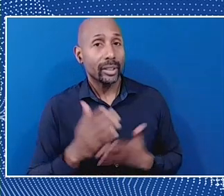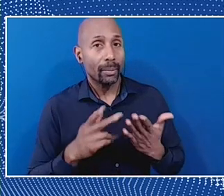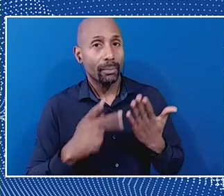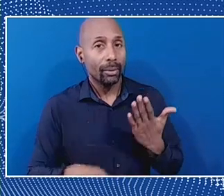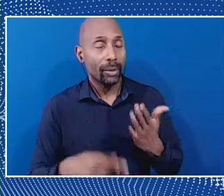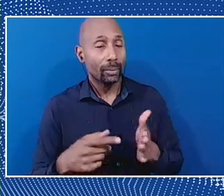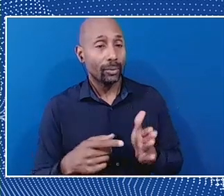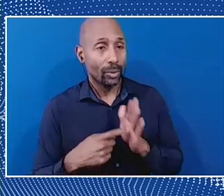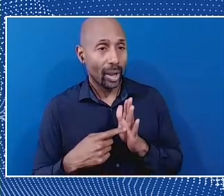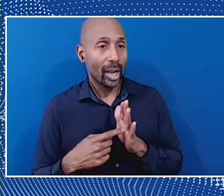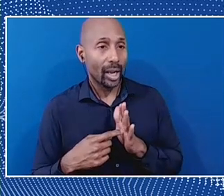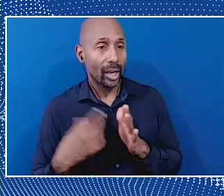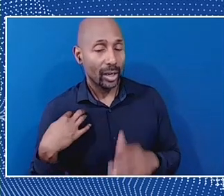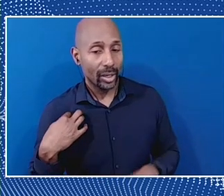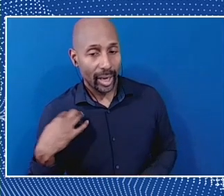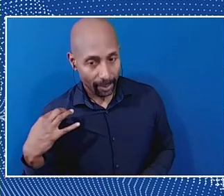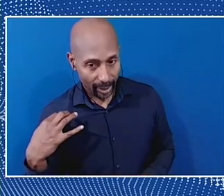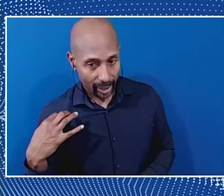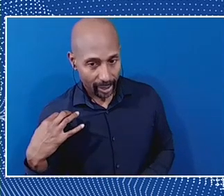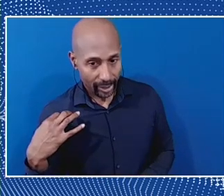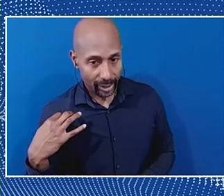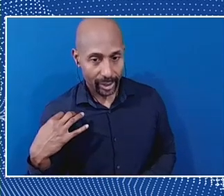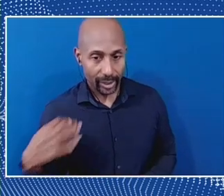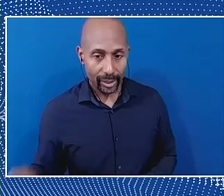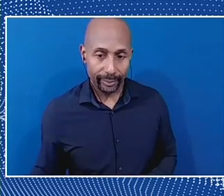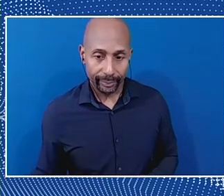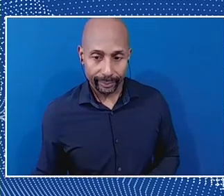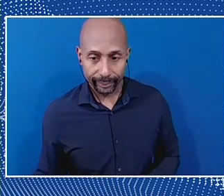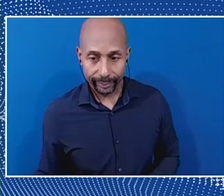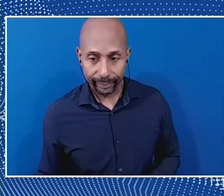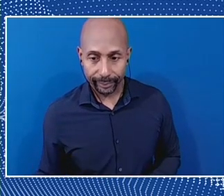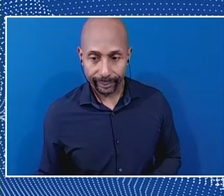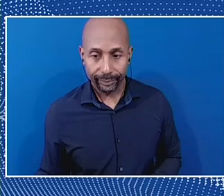Defense, where- because there are so many